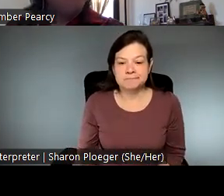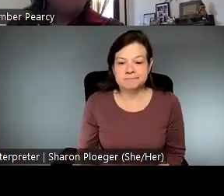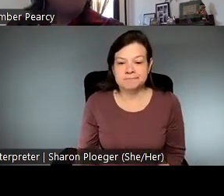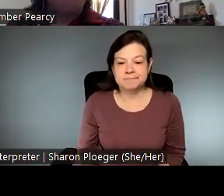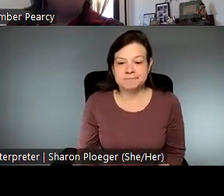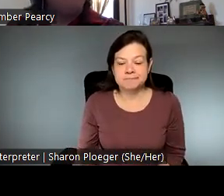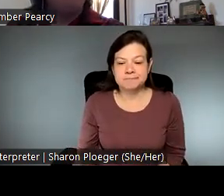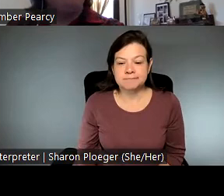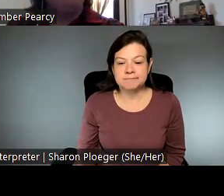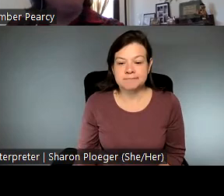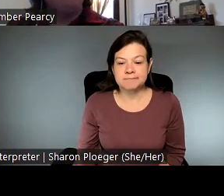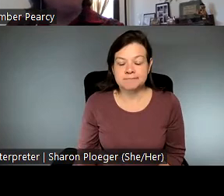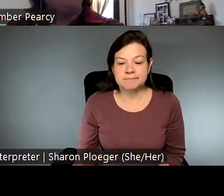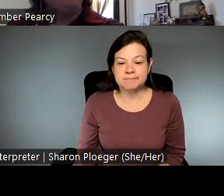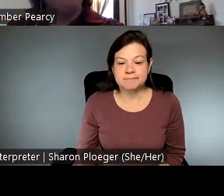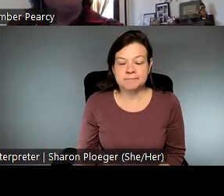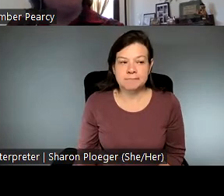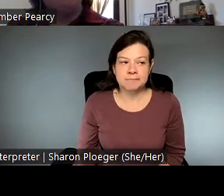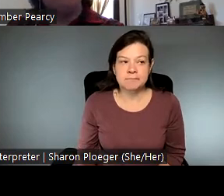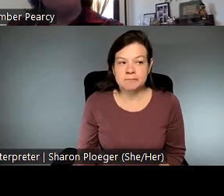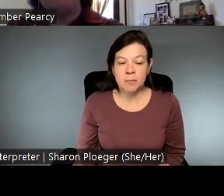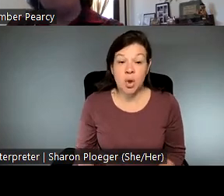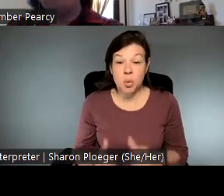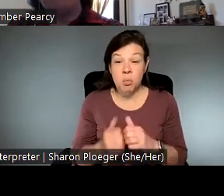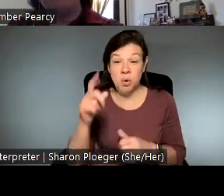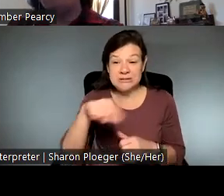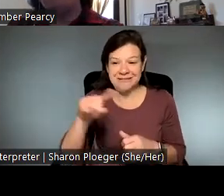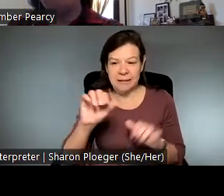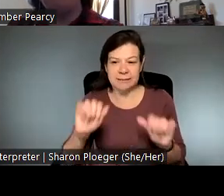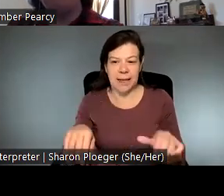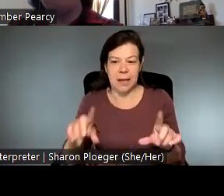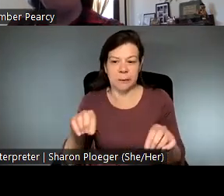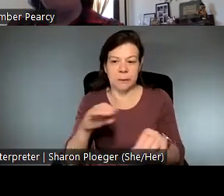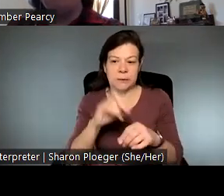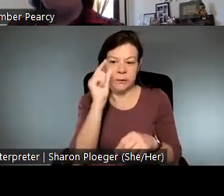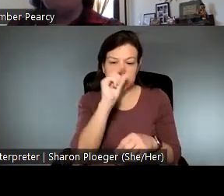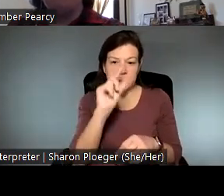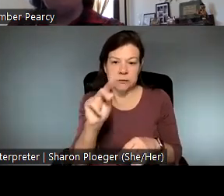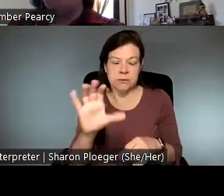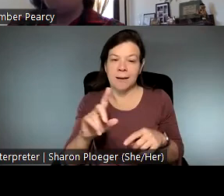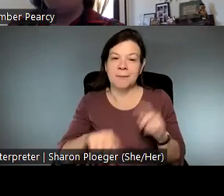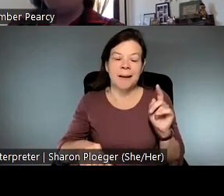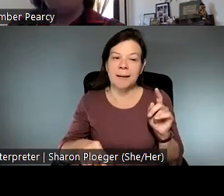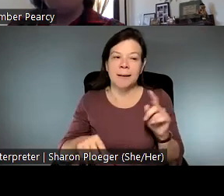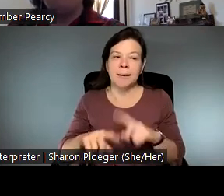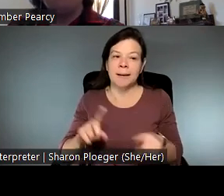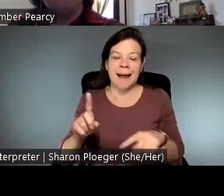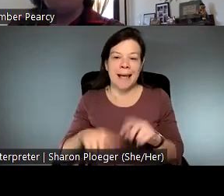You probably can do a lot of these things in a Google Doc, but I can't speak with a lot of authority or expertise